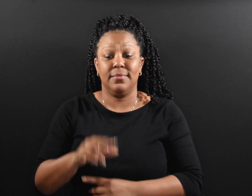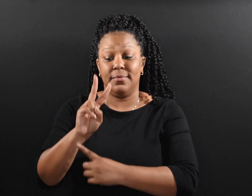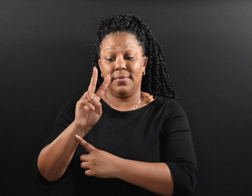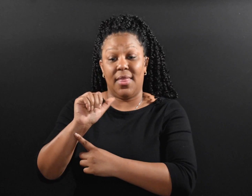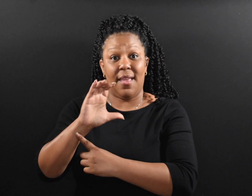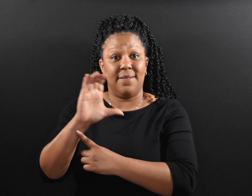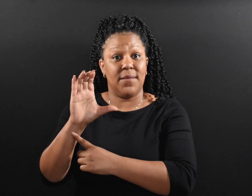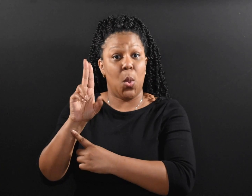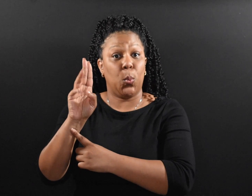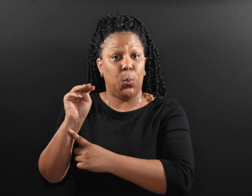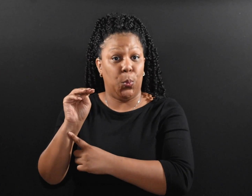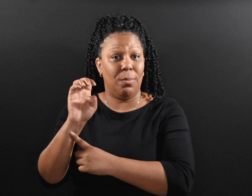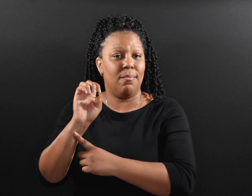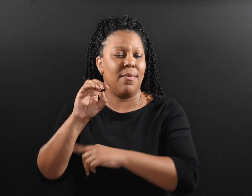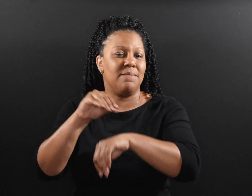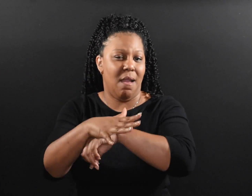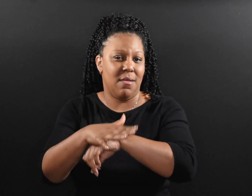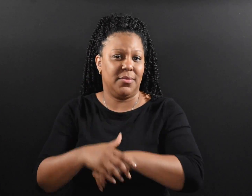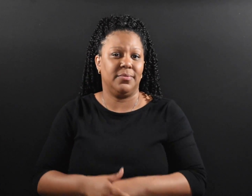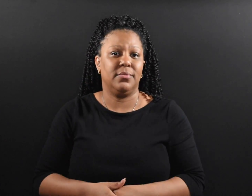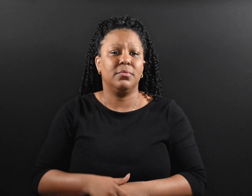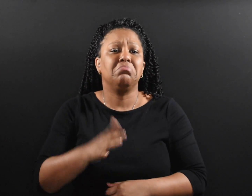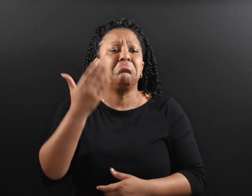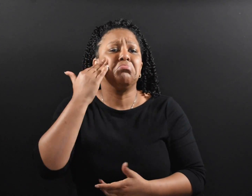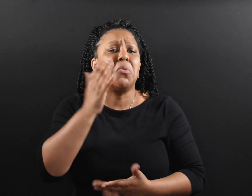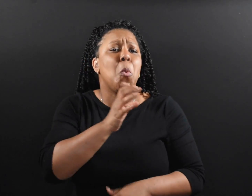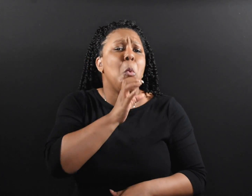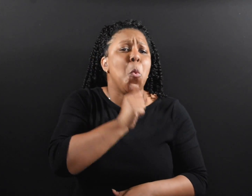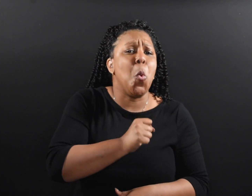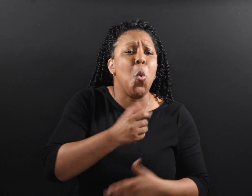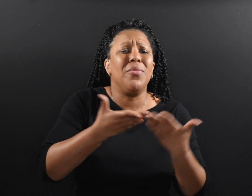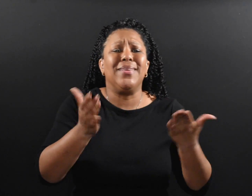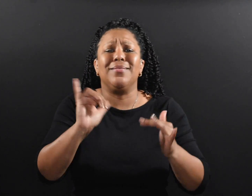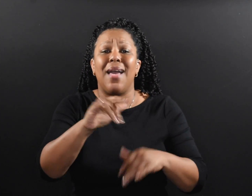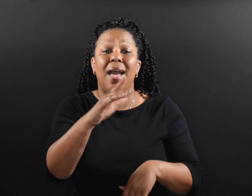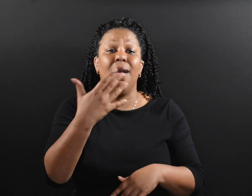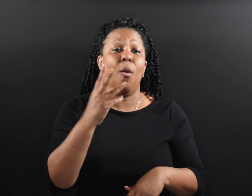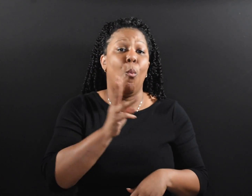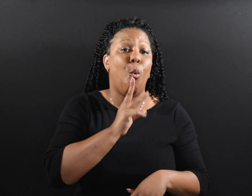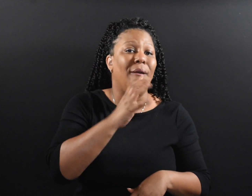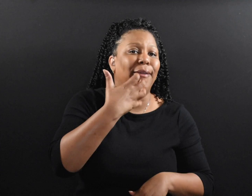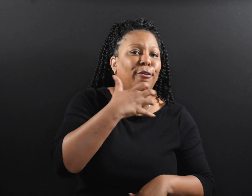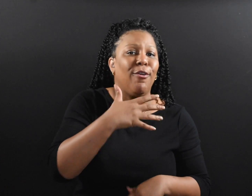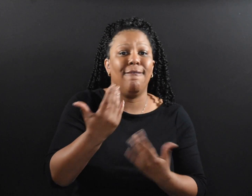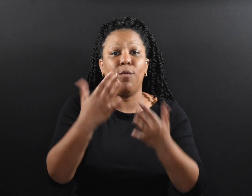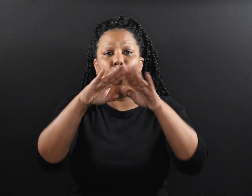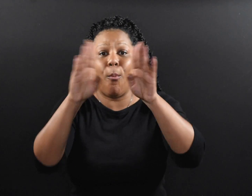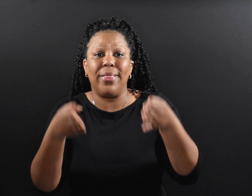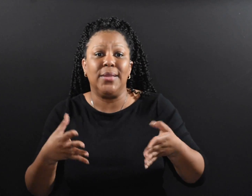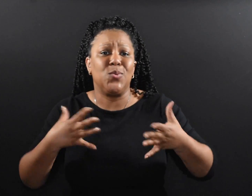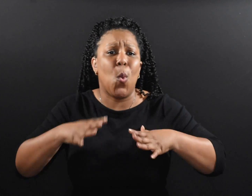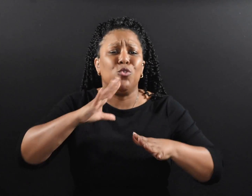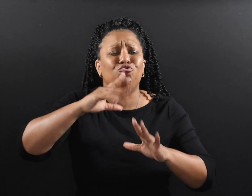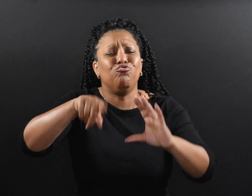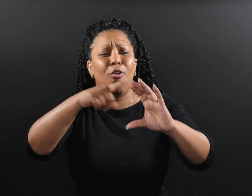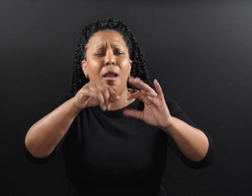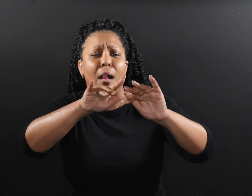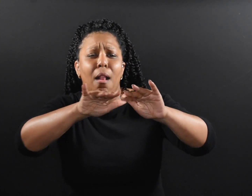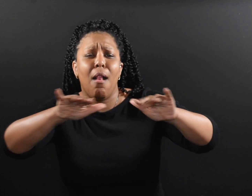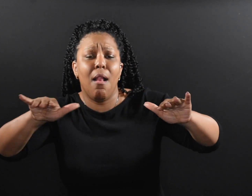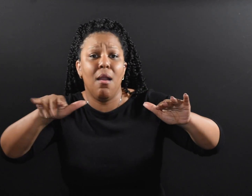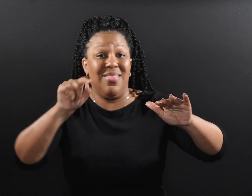Vacuum Effect - Appliances (water heaters, fireplaces, clothes dryers, older furnaces,